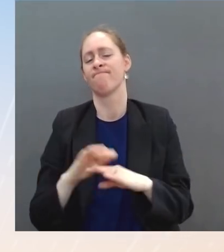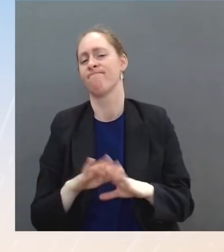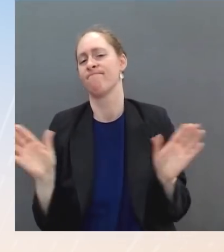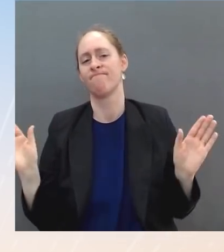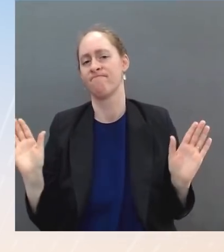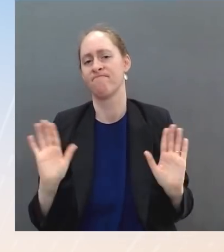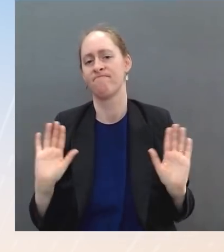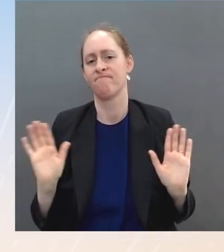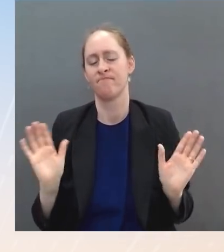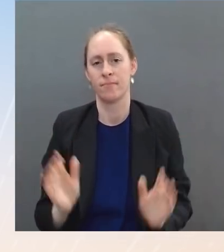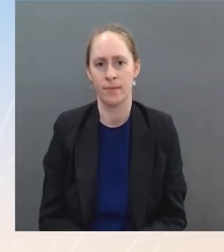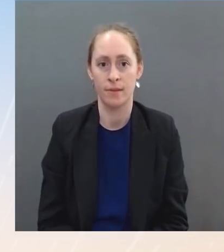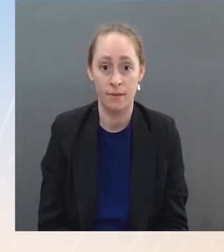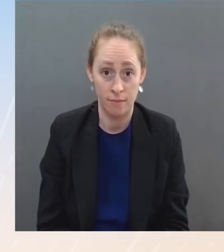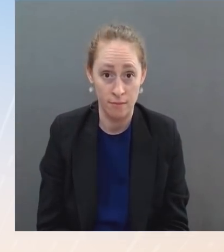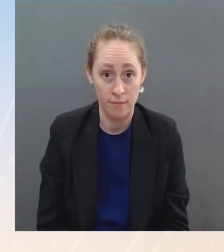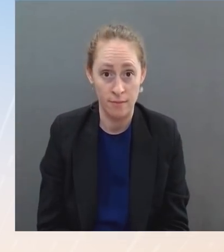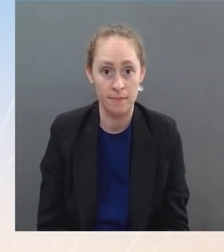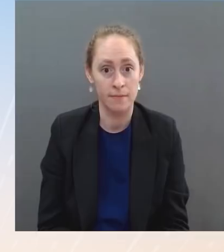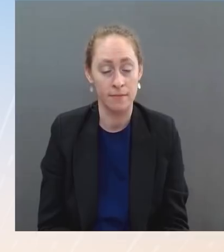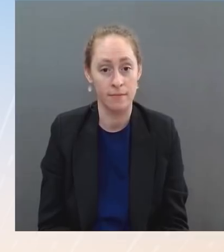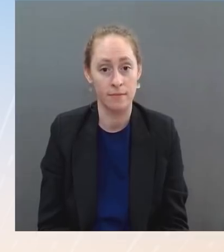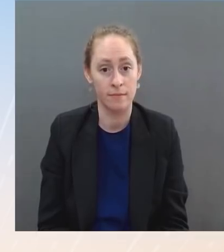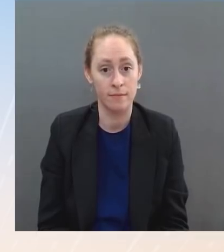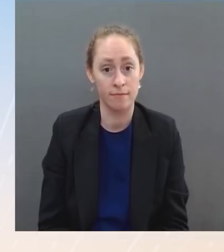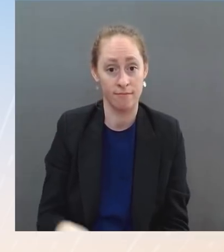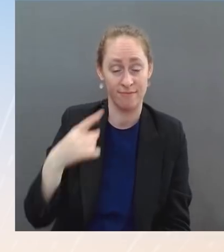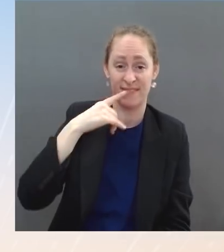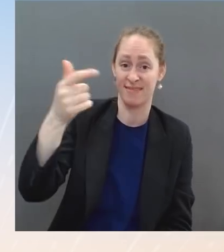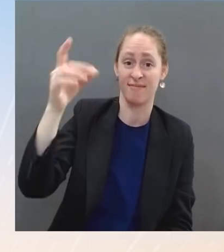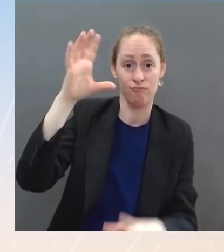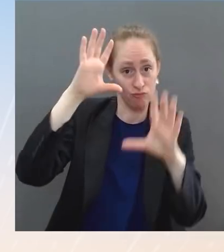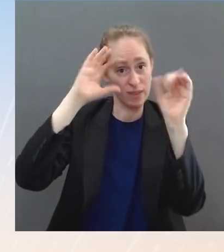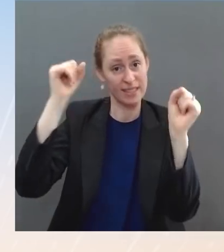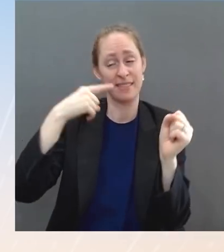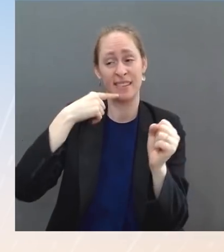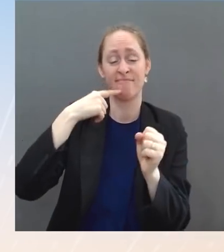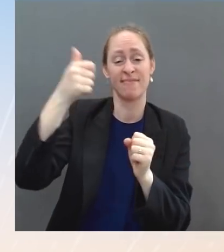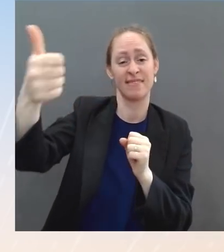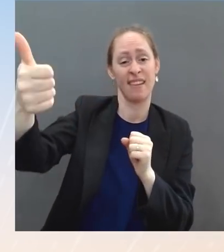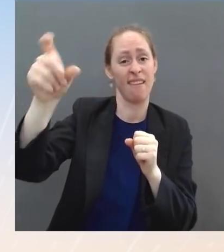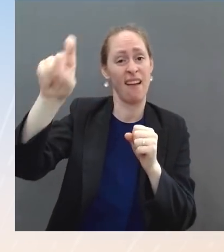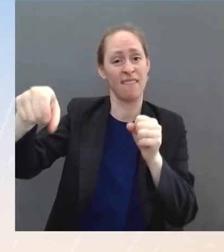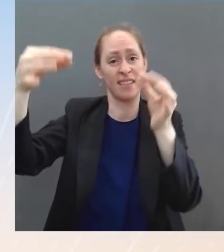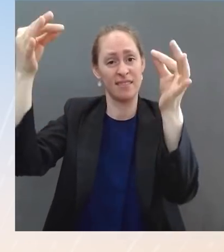with the view of the Justice Department or January 6th Committee should decide? Has he taken a position at this point